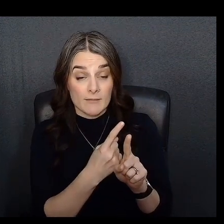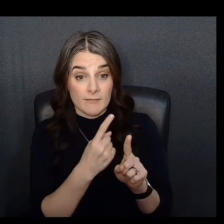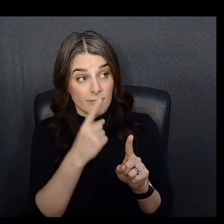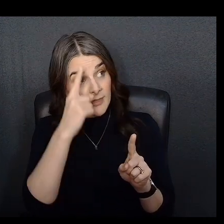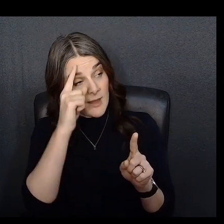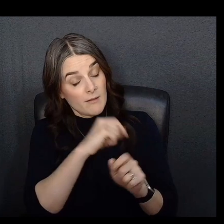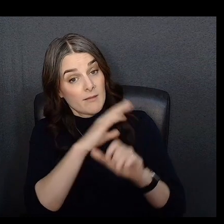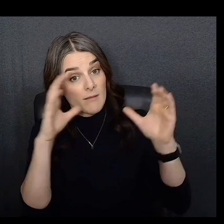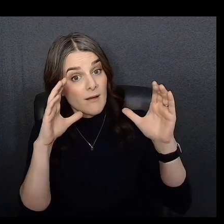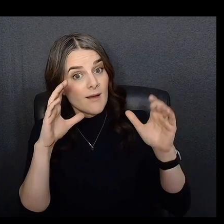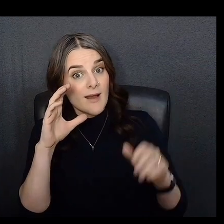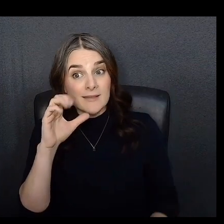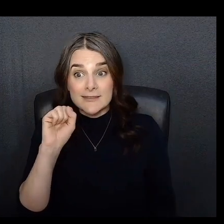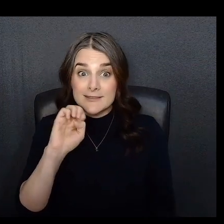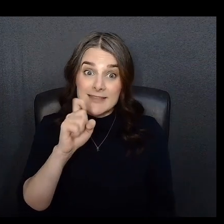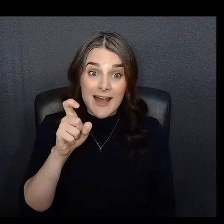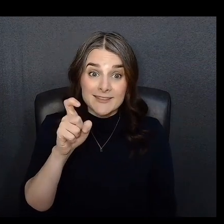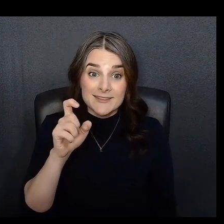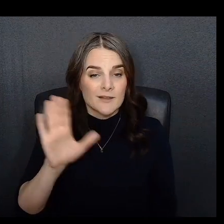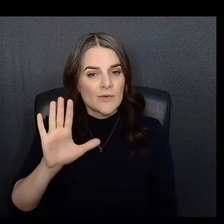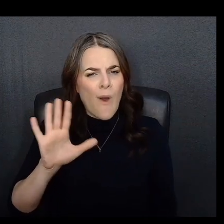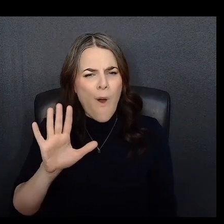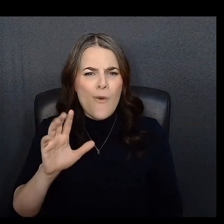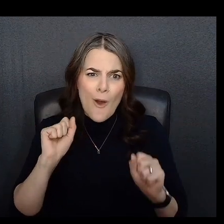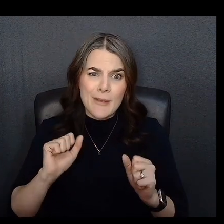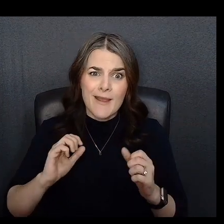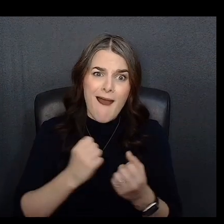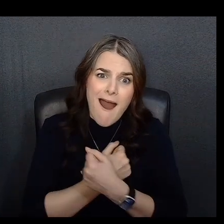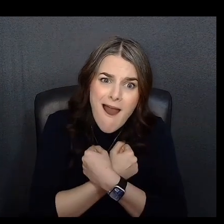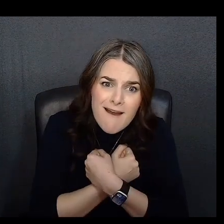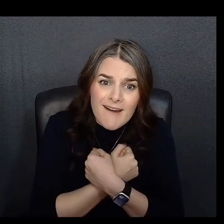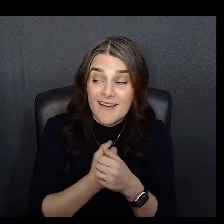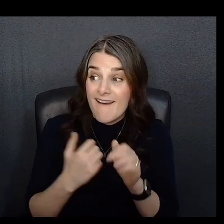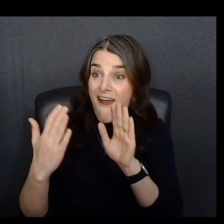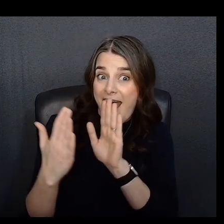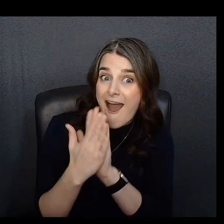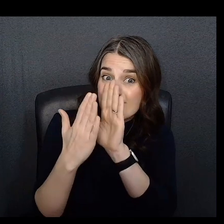Hugs, high fives, do you want me to turn the TV on for you? Can I help you?